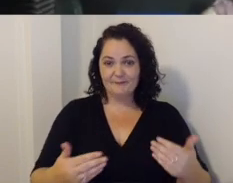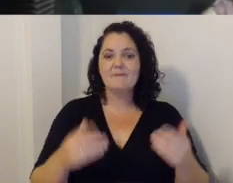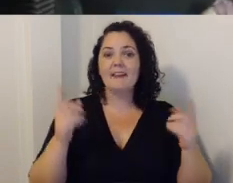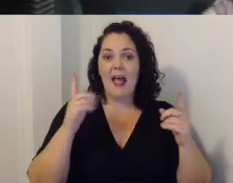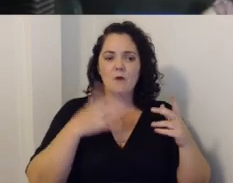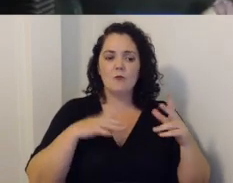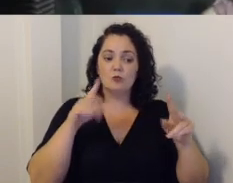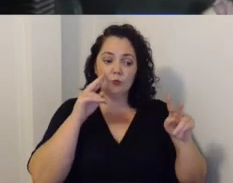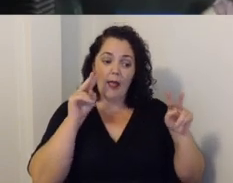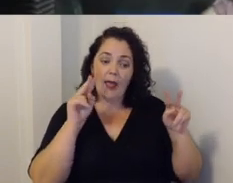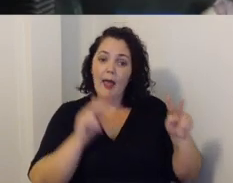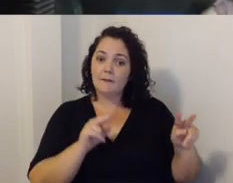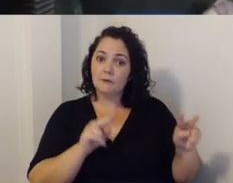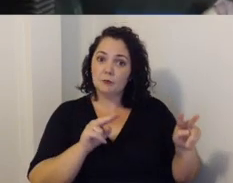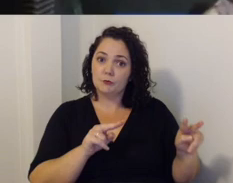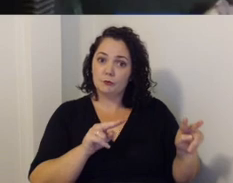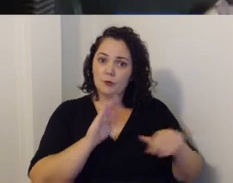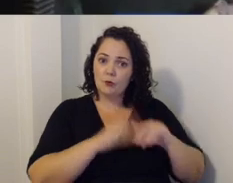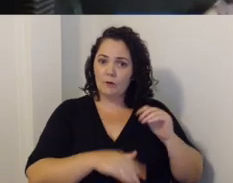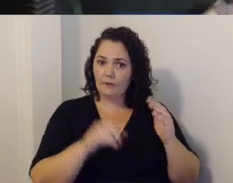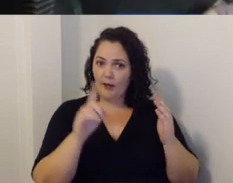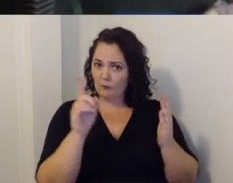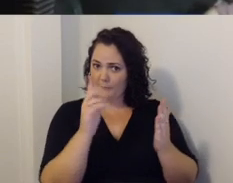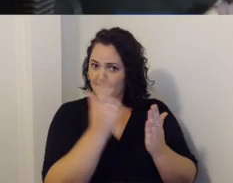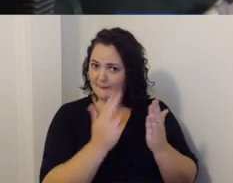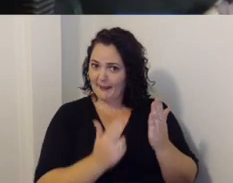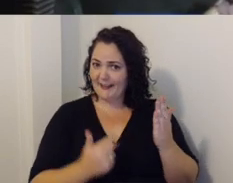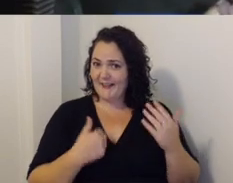right in, let's look at the paintings, we're going to switch now away from me, I'm going to